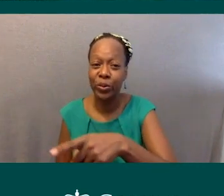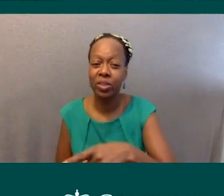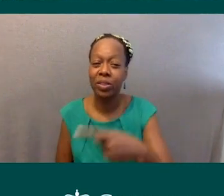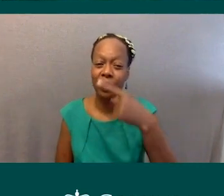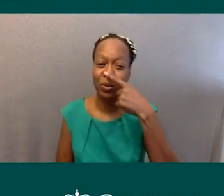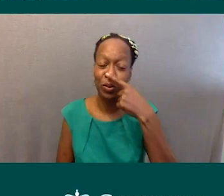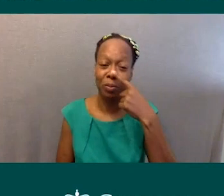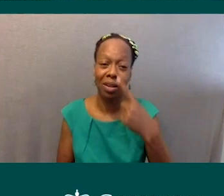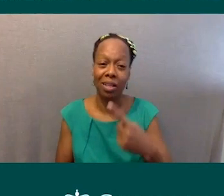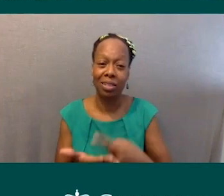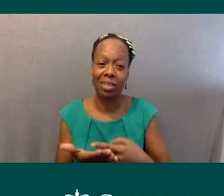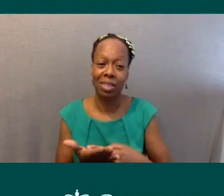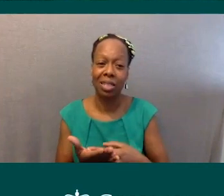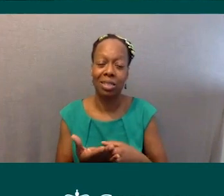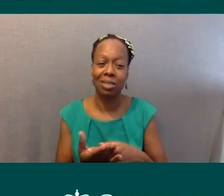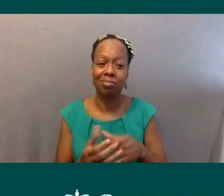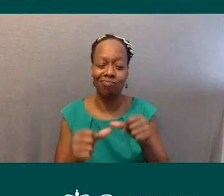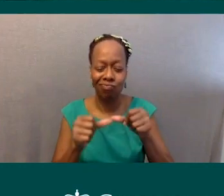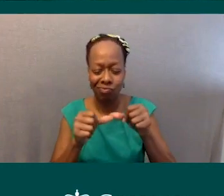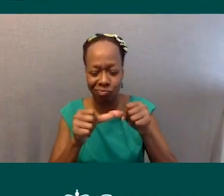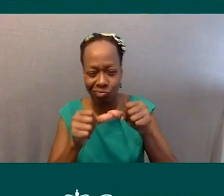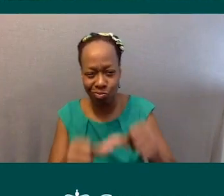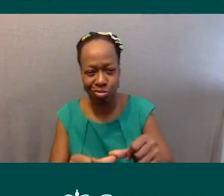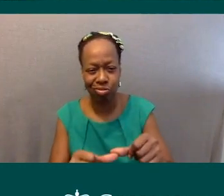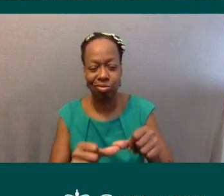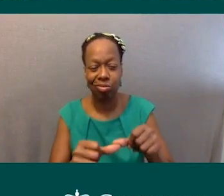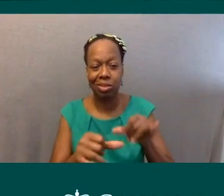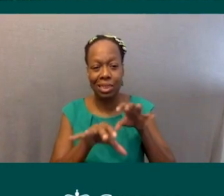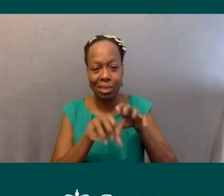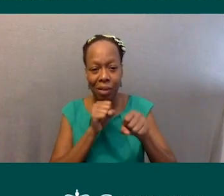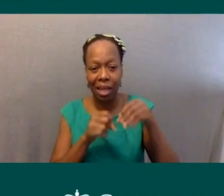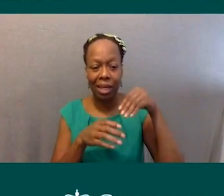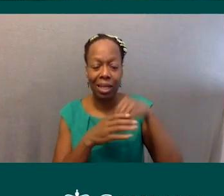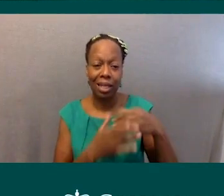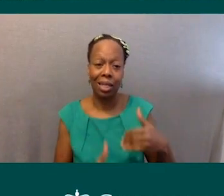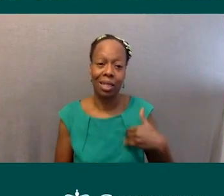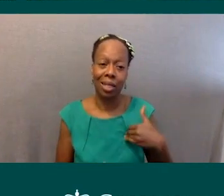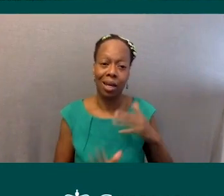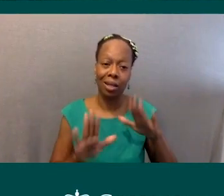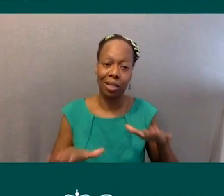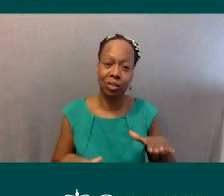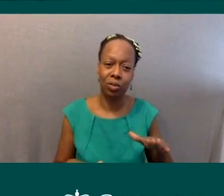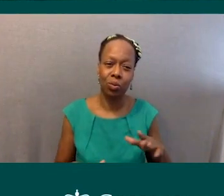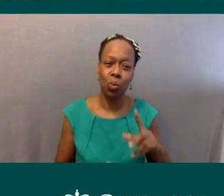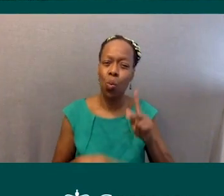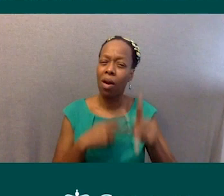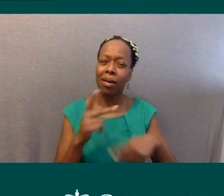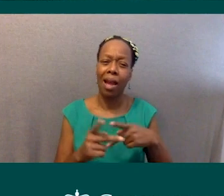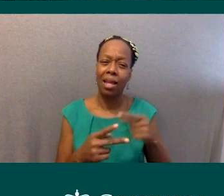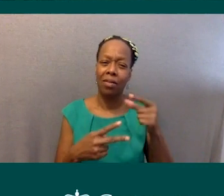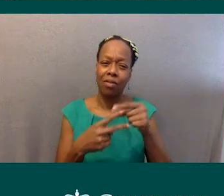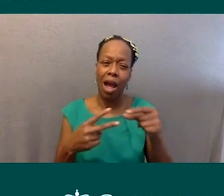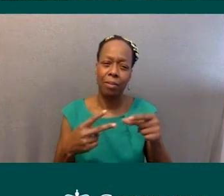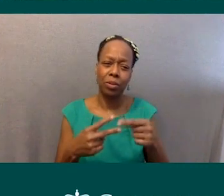So to talk about chronic pain in young children and what are some of the things that we can do.